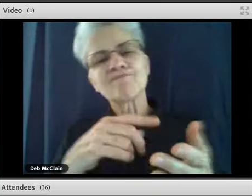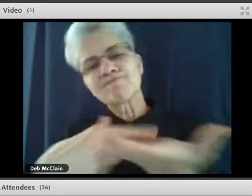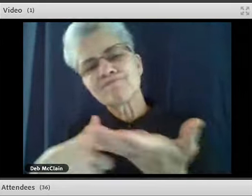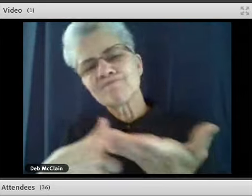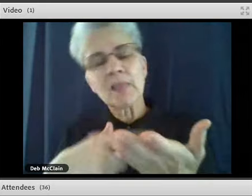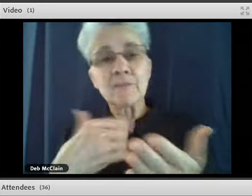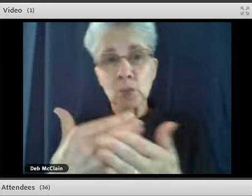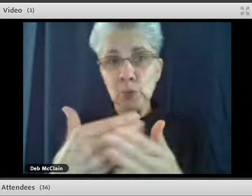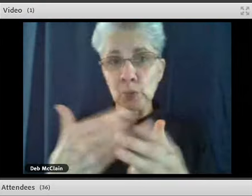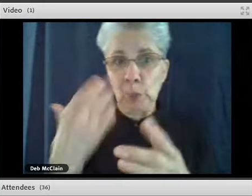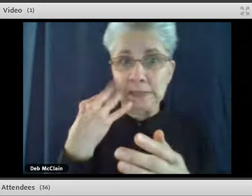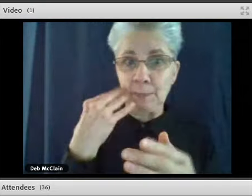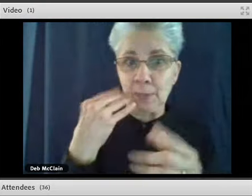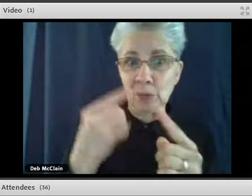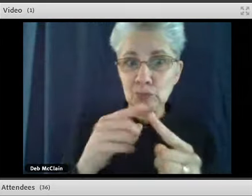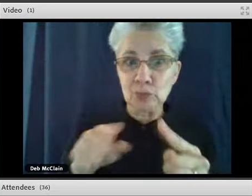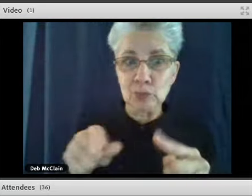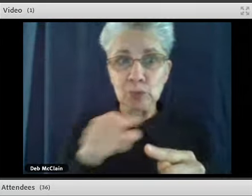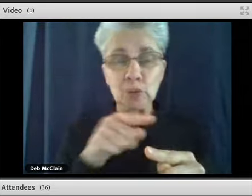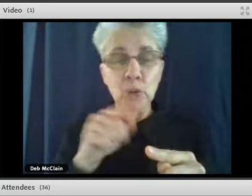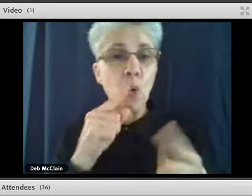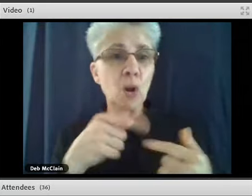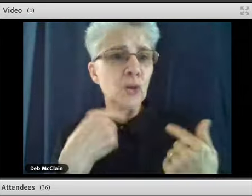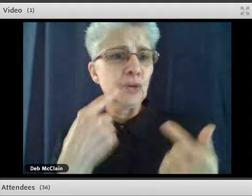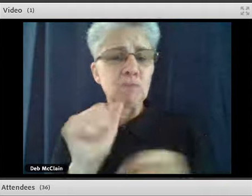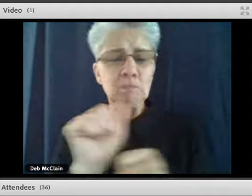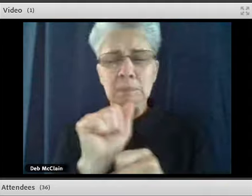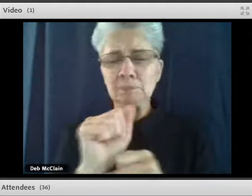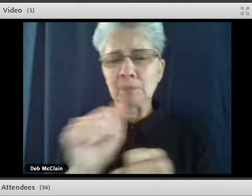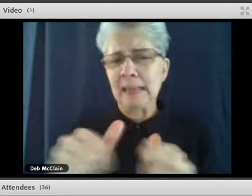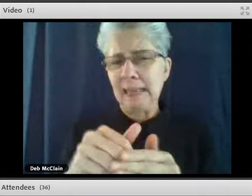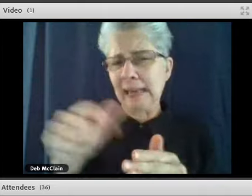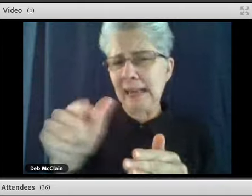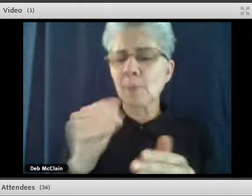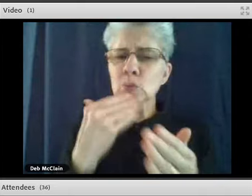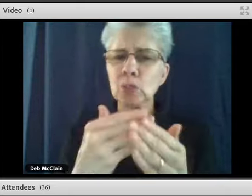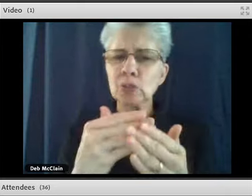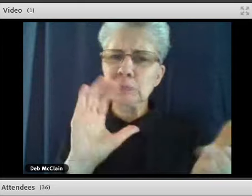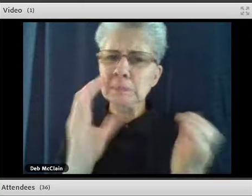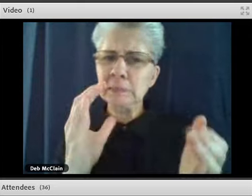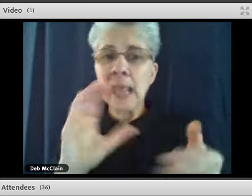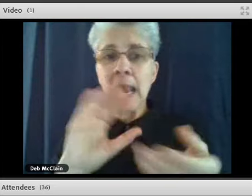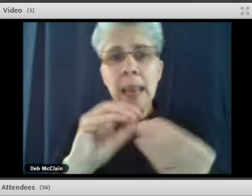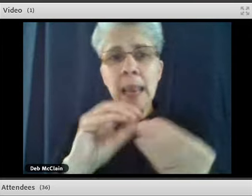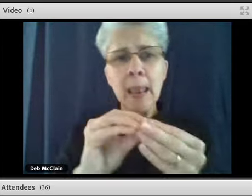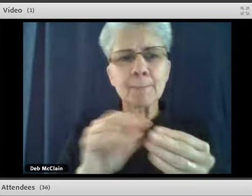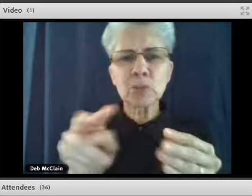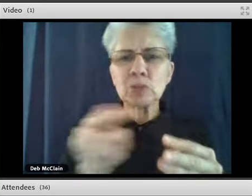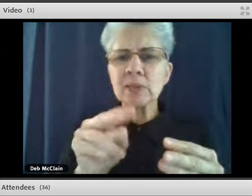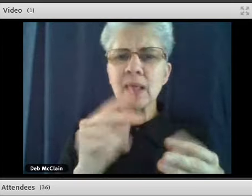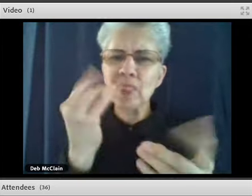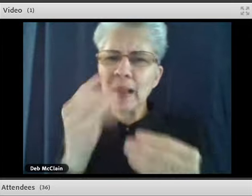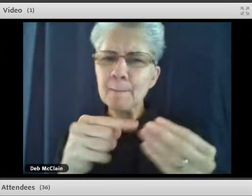If you're new to this, or even if you've been around a while, it's just good to kind of look at the numbers, and just think about things.